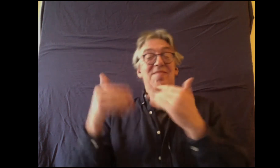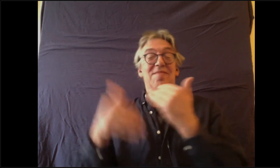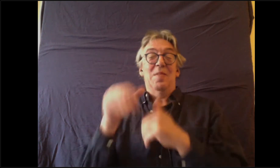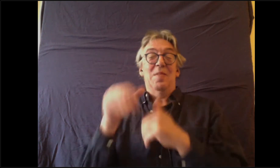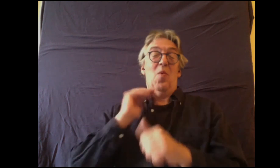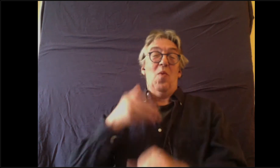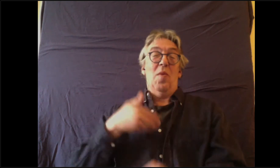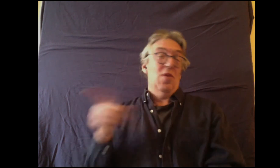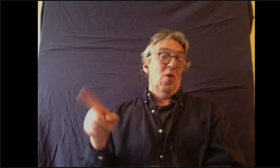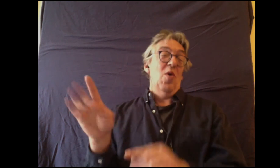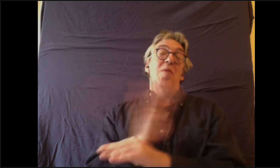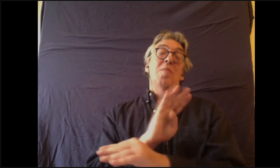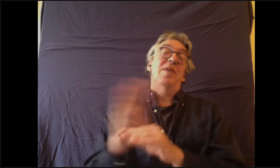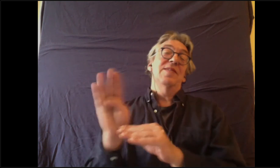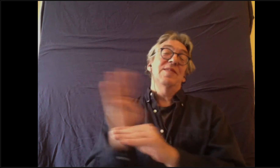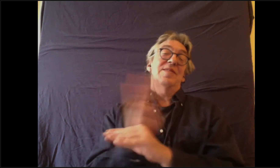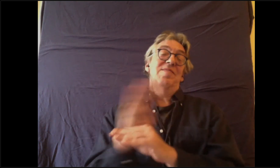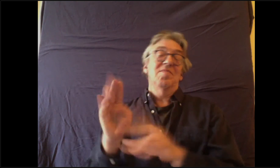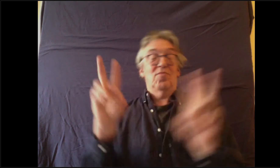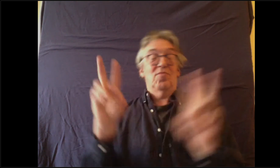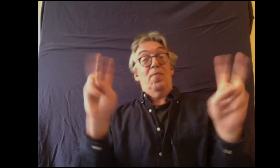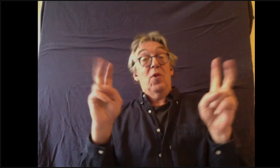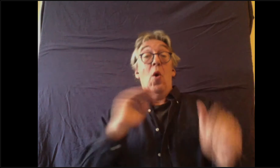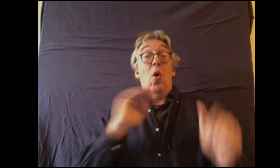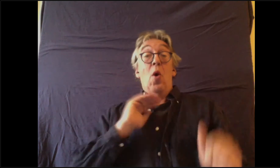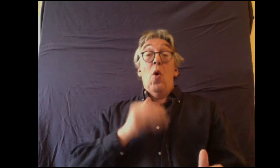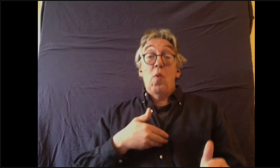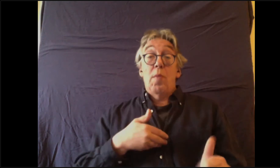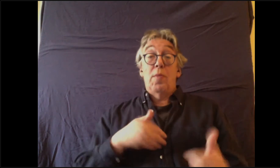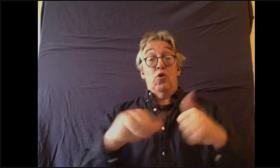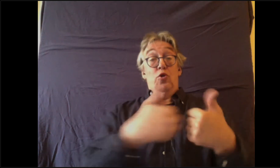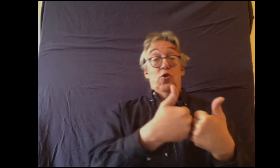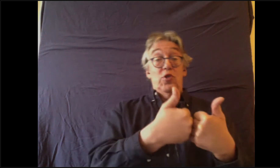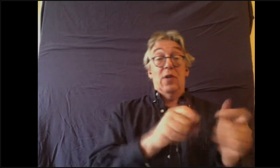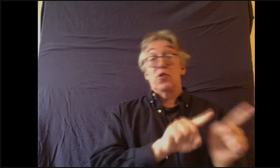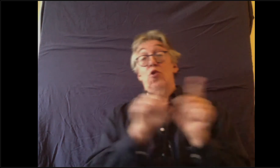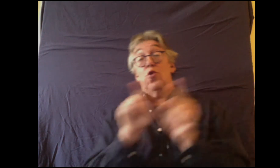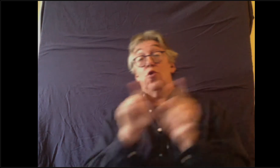Women Challenged to Challenge is a DPO actively involved in the i2i program.